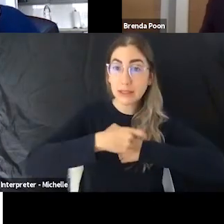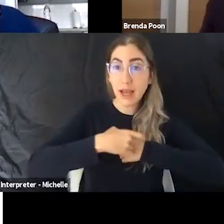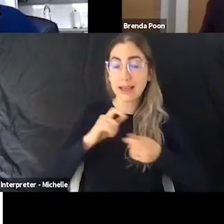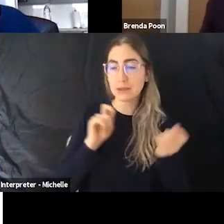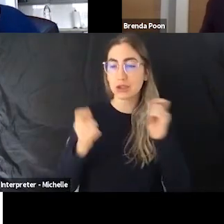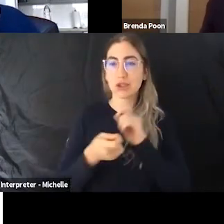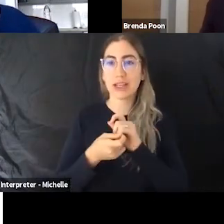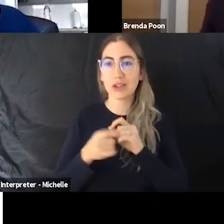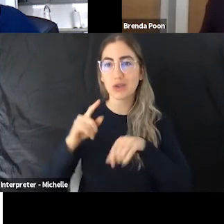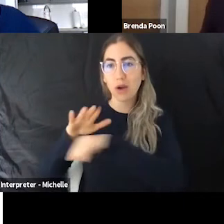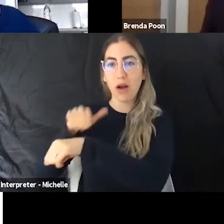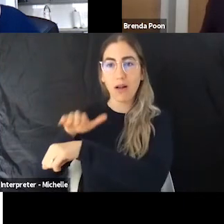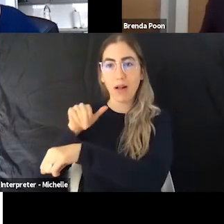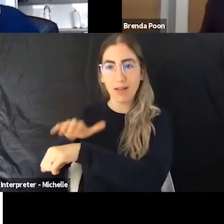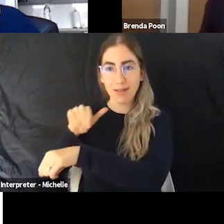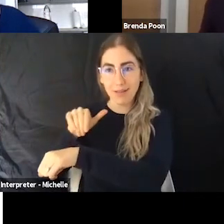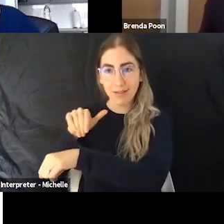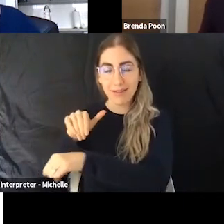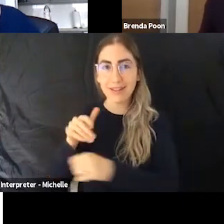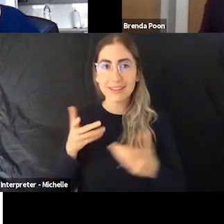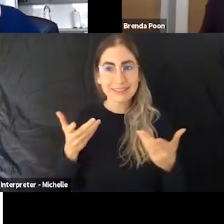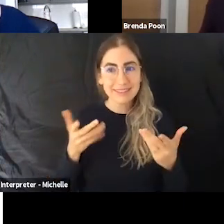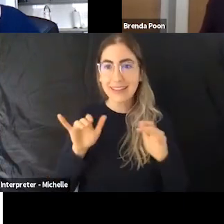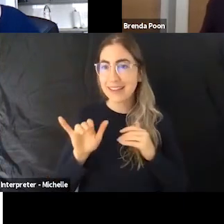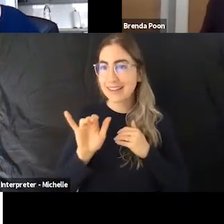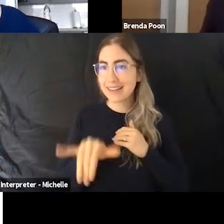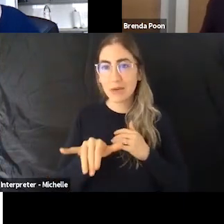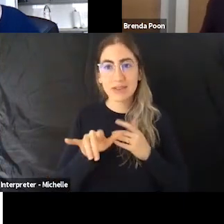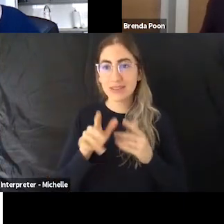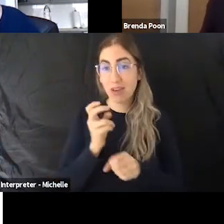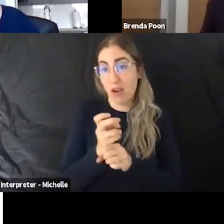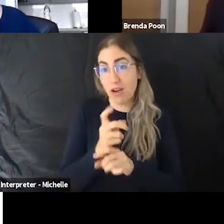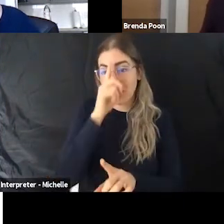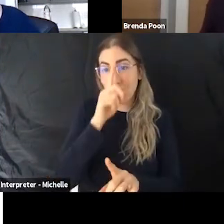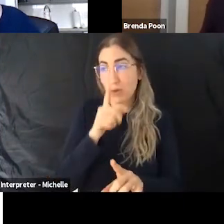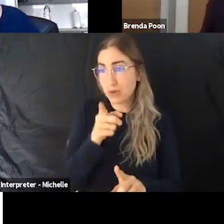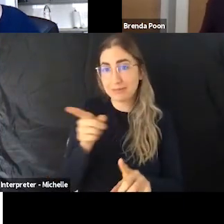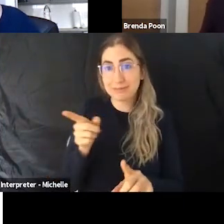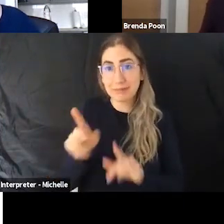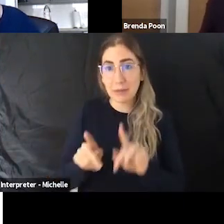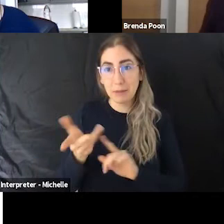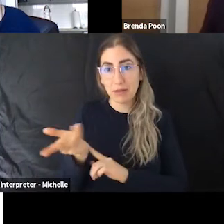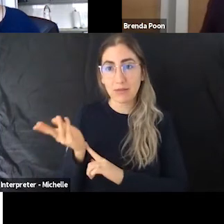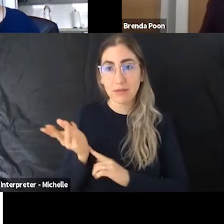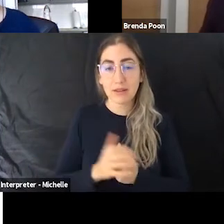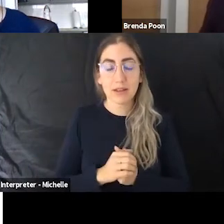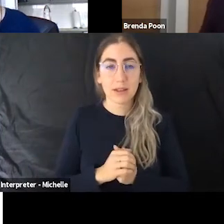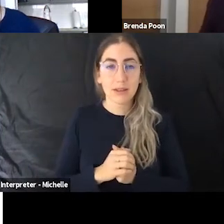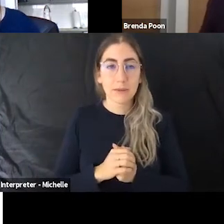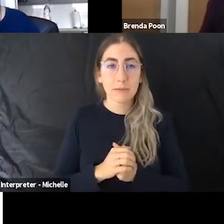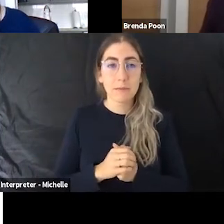REESSENTIAL PRACTISES. THERE WERE CASES WHERE THERE WERE SHIFTS FROM, LET'S SAY, PART-TIME THERE WERE CASES WHERE THERE WERE SHIFTS FROM, LET'S SAY,